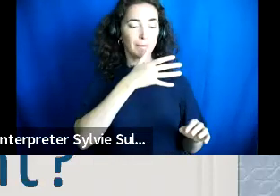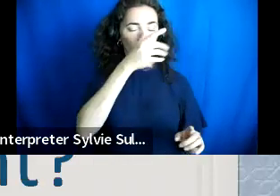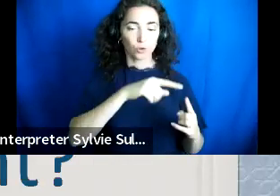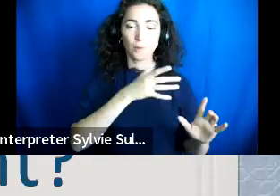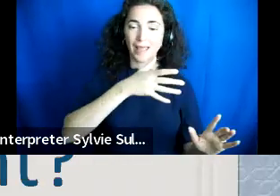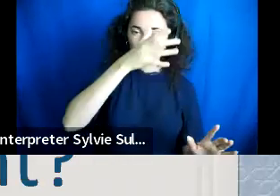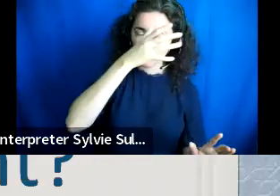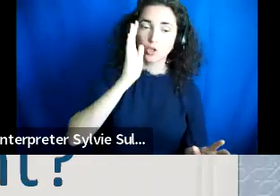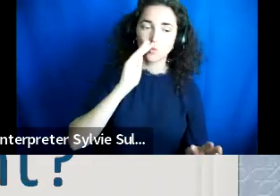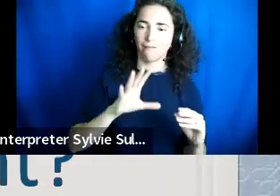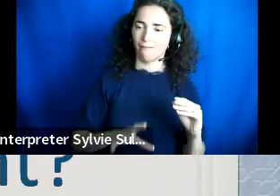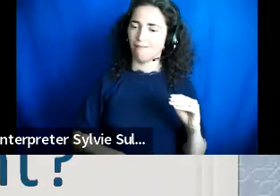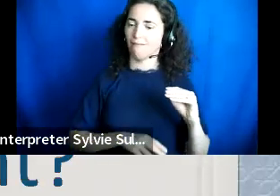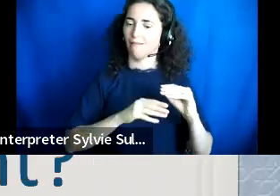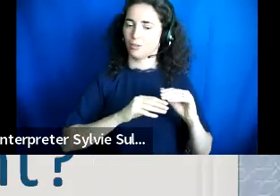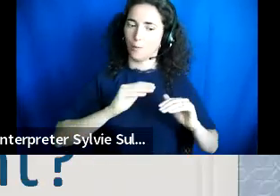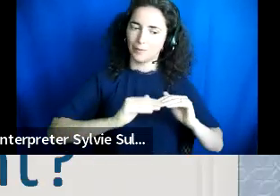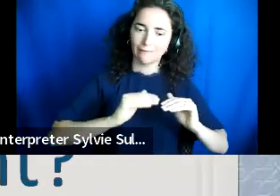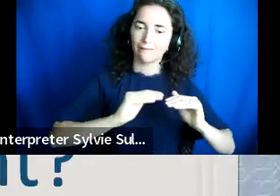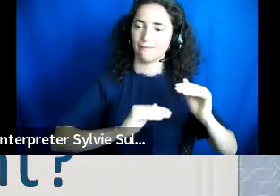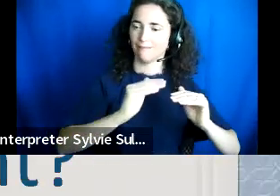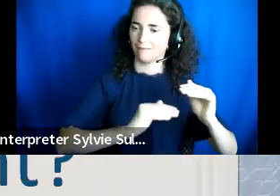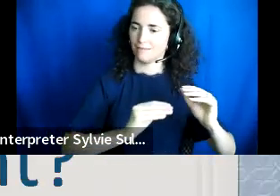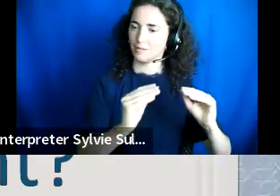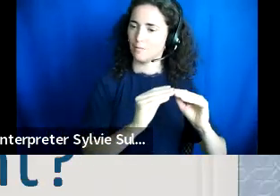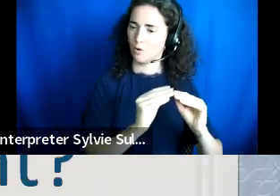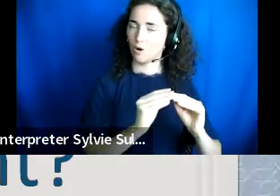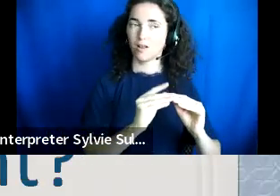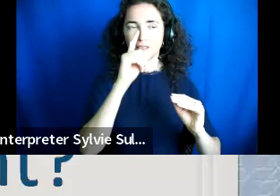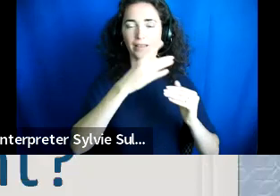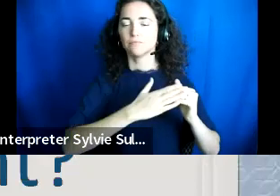We'll build a gap even further in a more long-term manner.